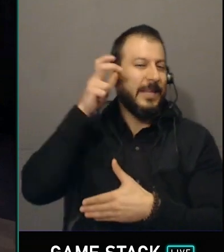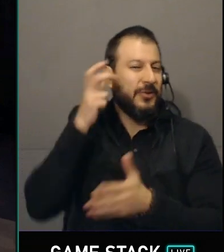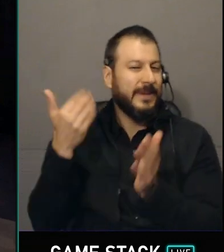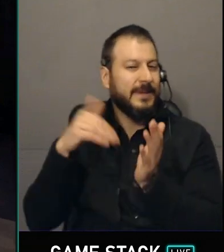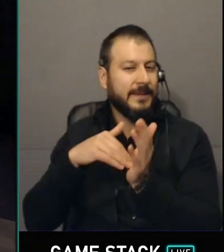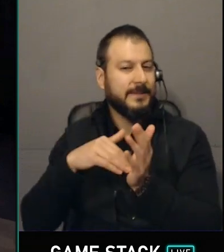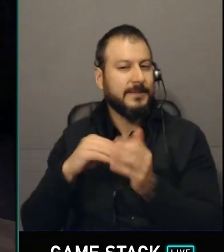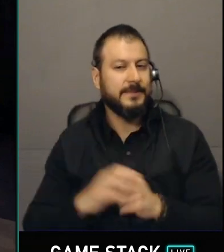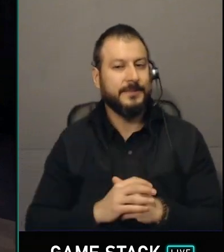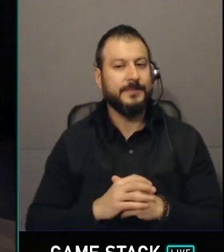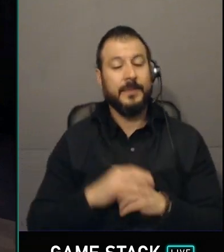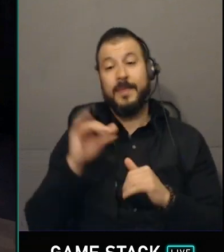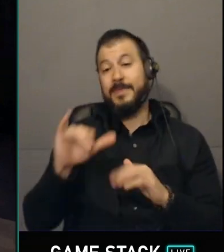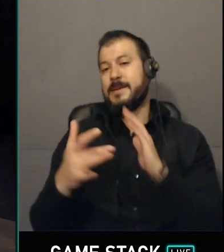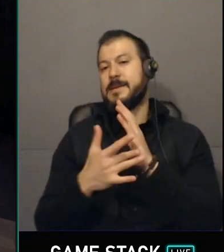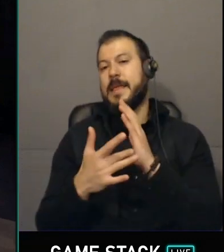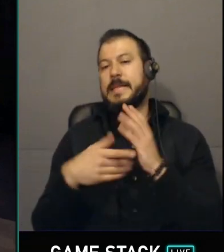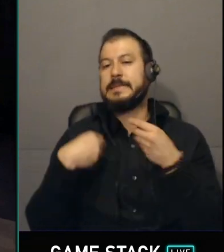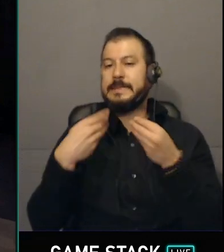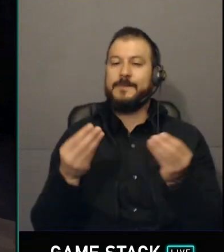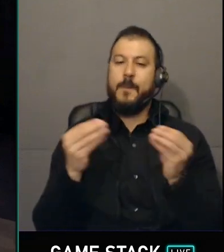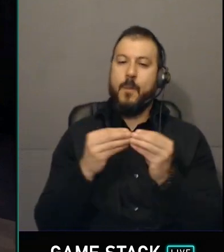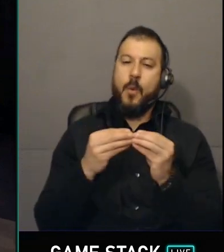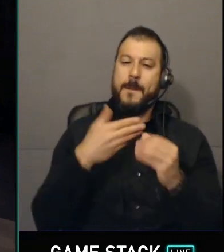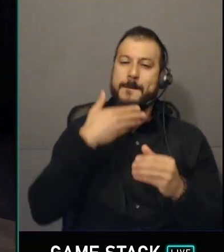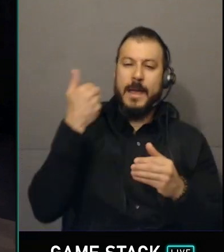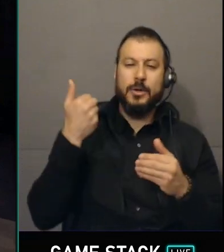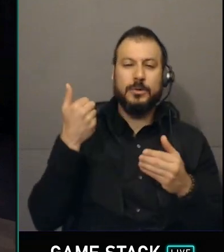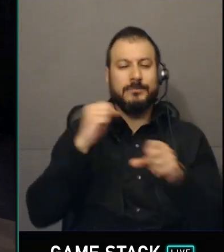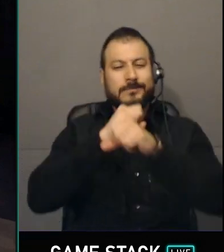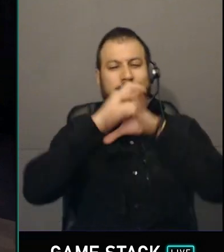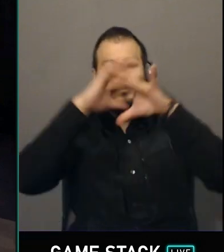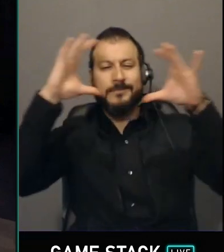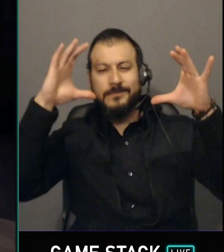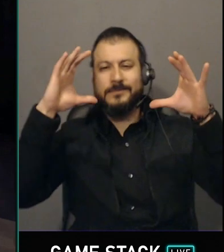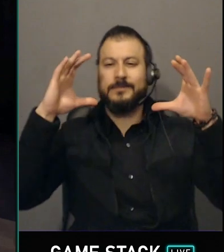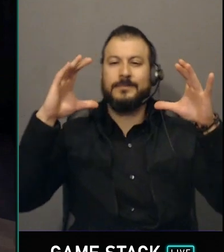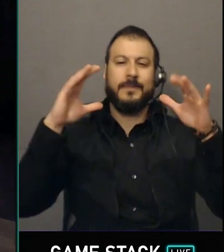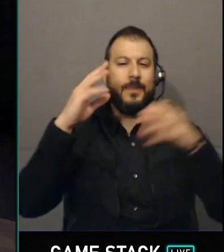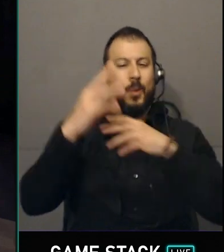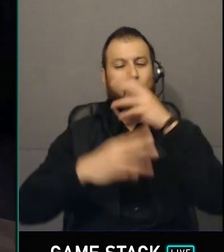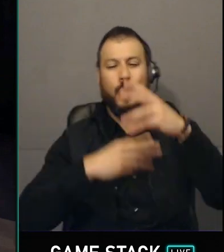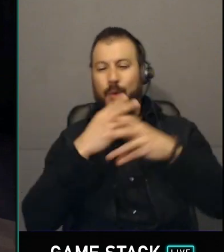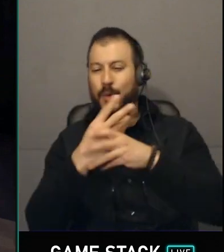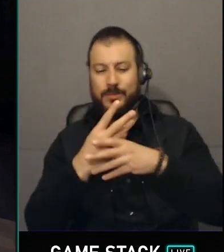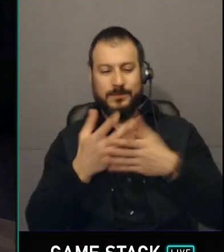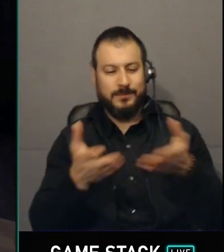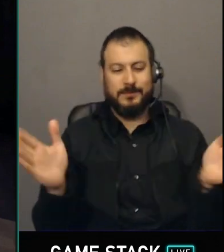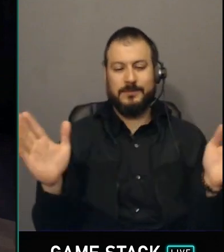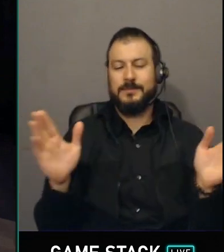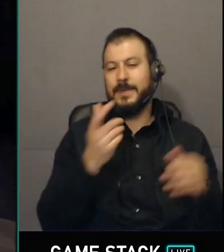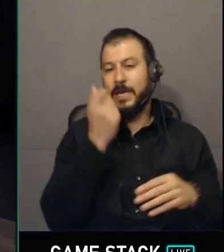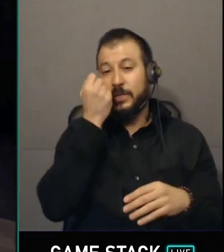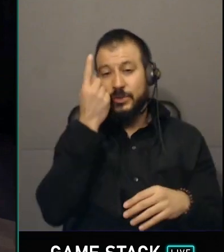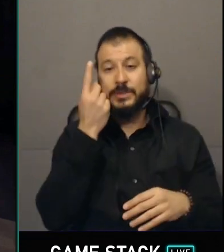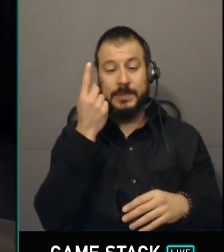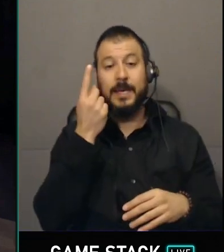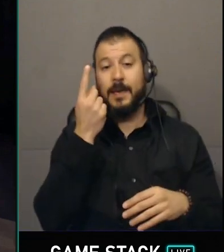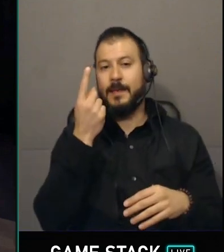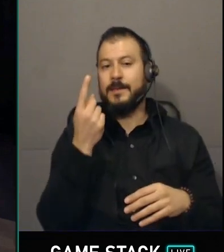allowed us to give a much better sense of the world and the space that you are in, and understand that, just through the audio.